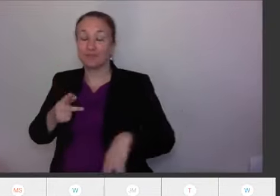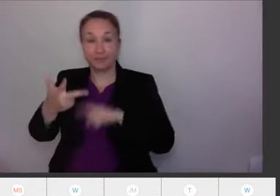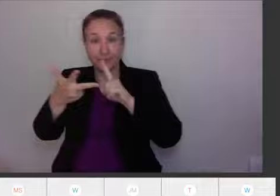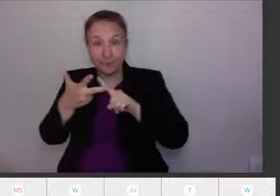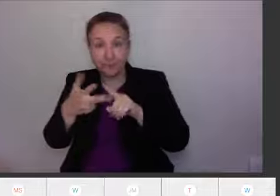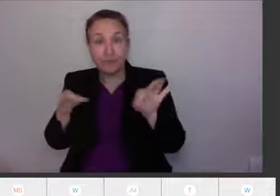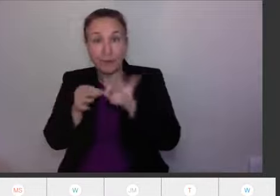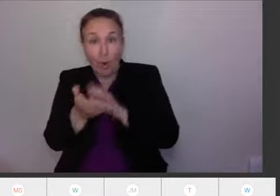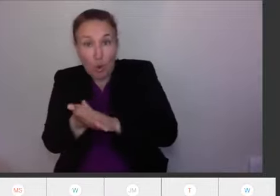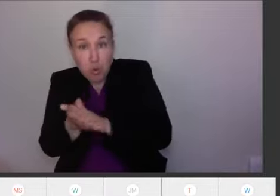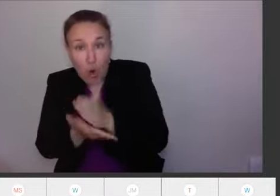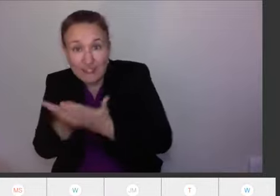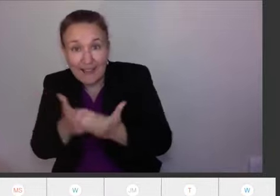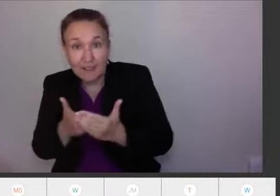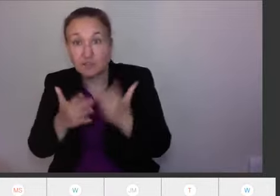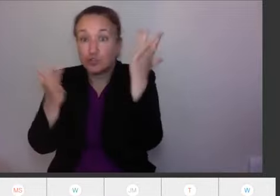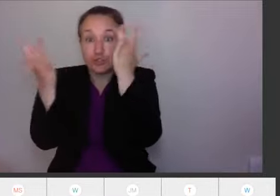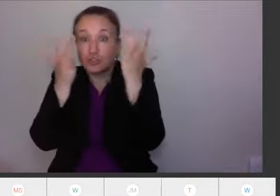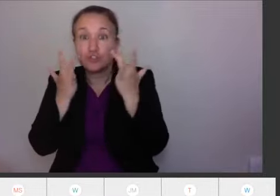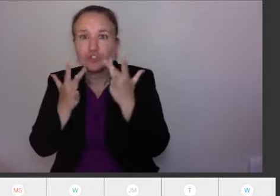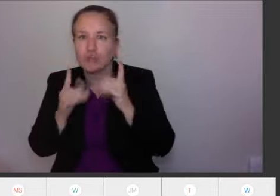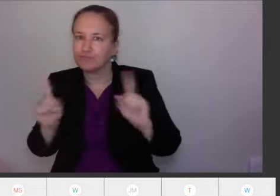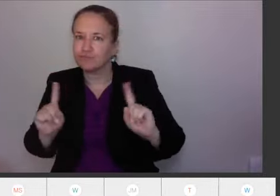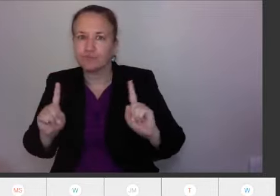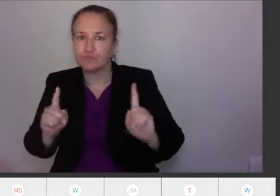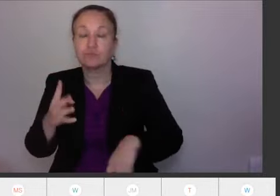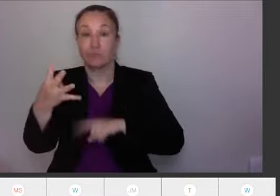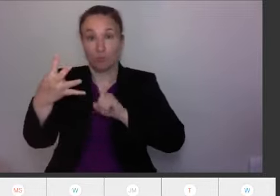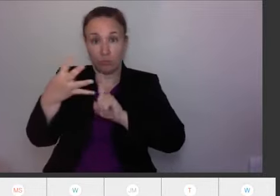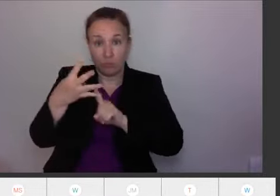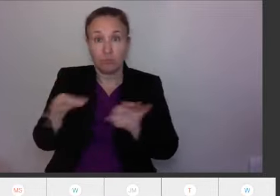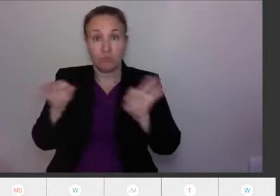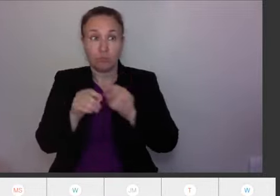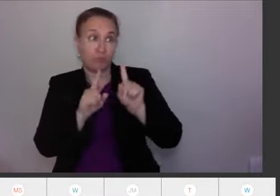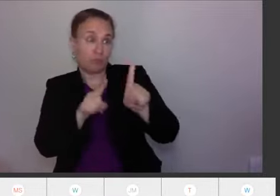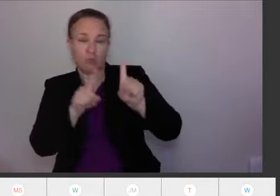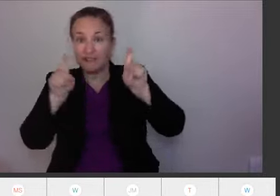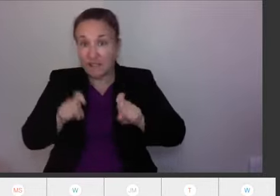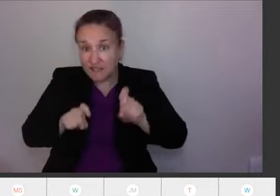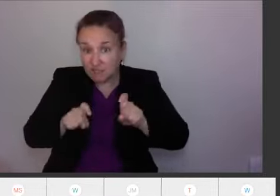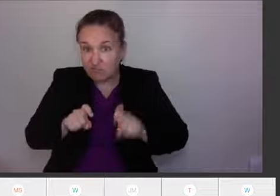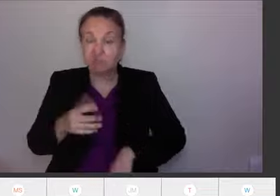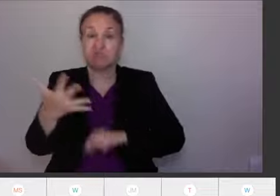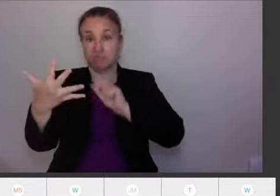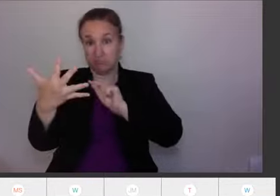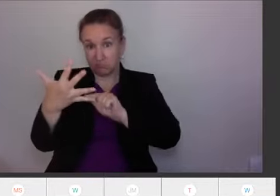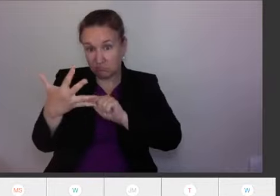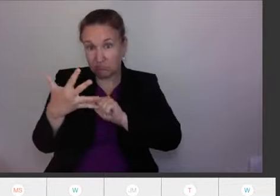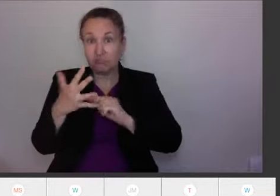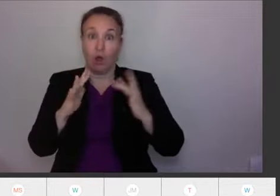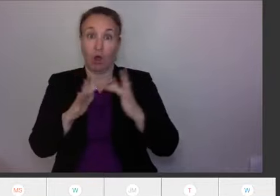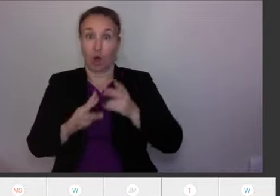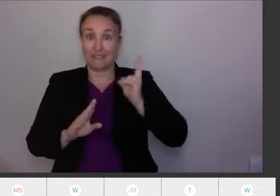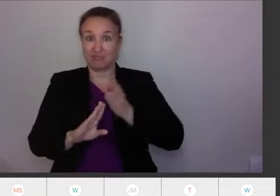away from your face number four get tested and number five cooperate with contact tracing if you test